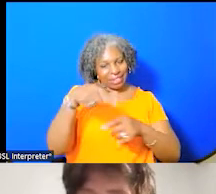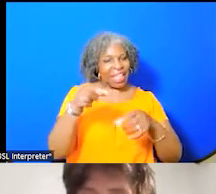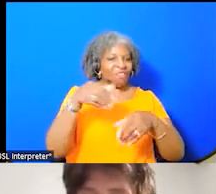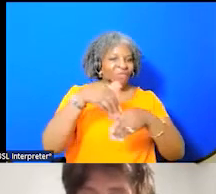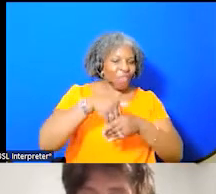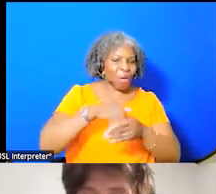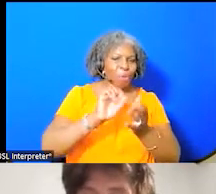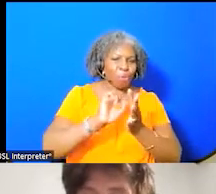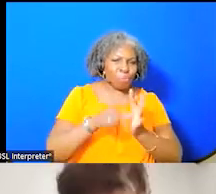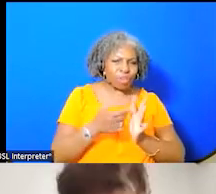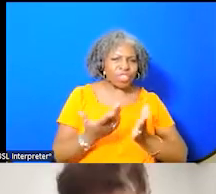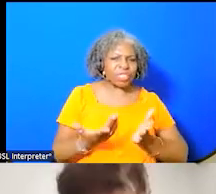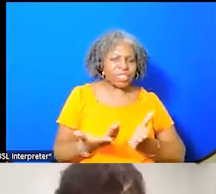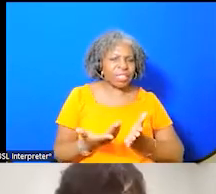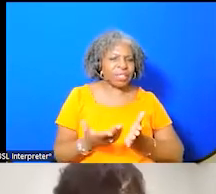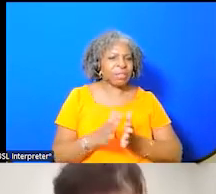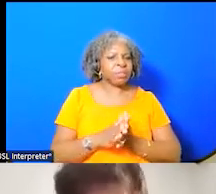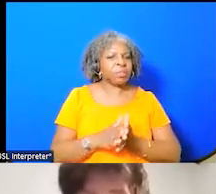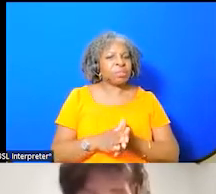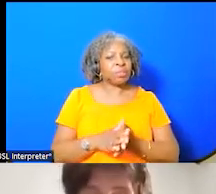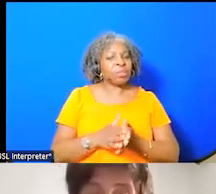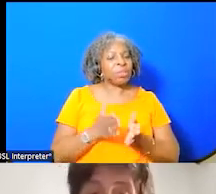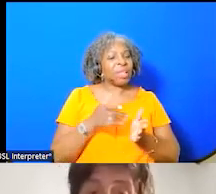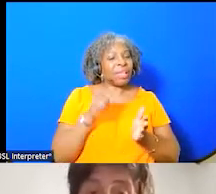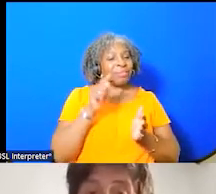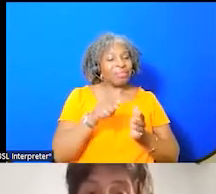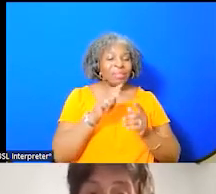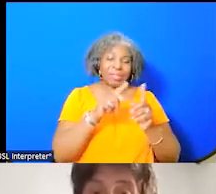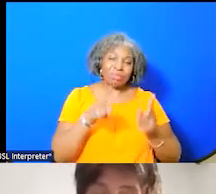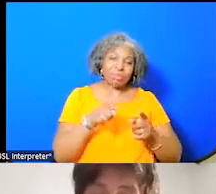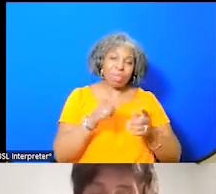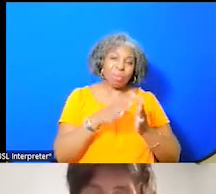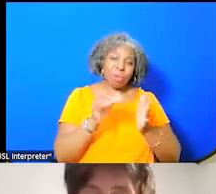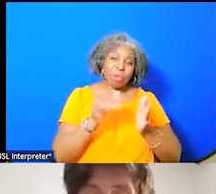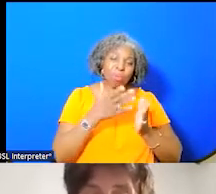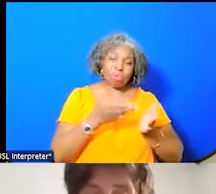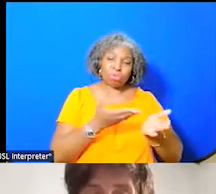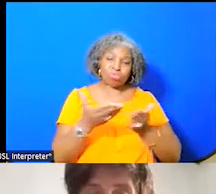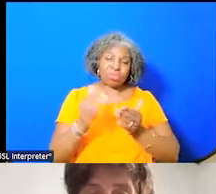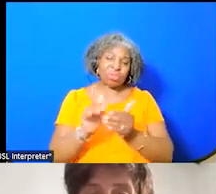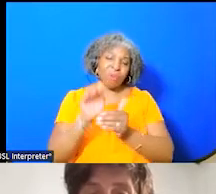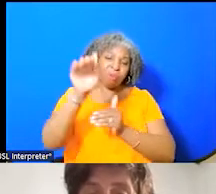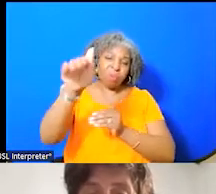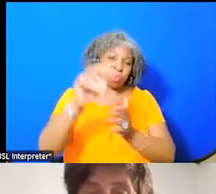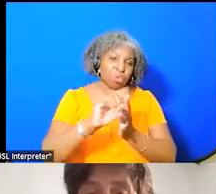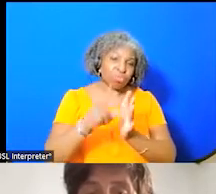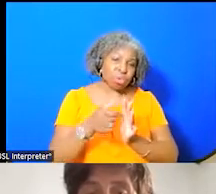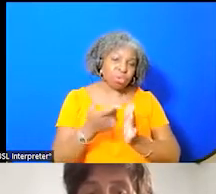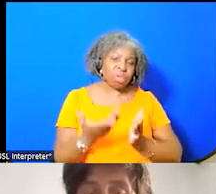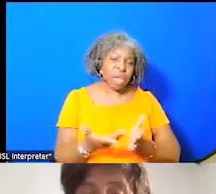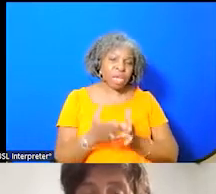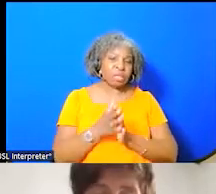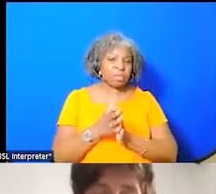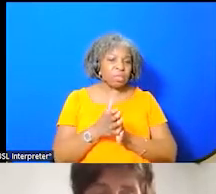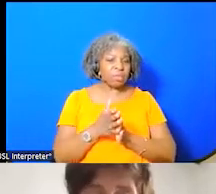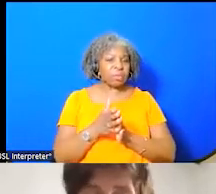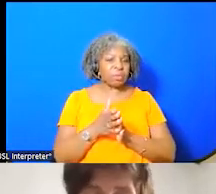And I want to bring this model going into the into future projects away from the sort of,